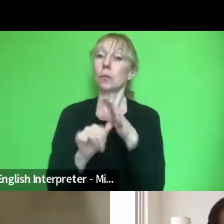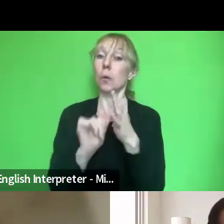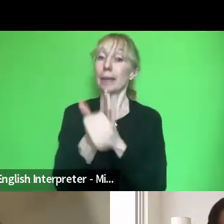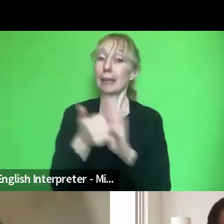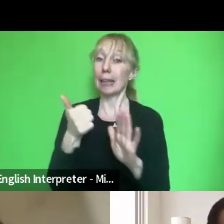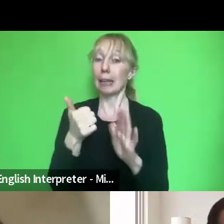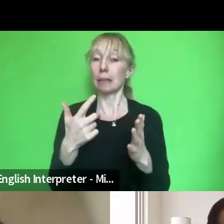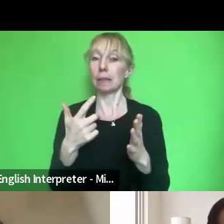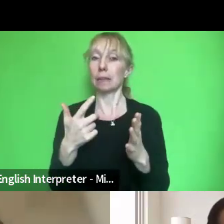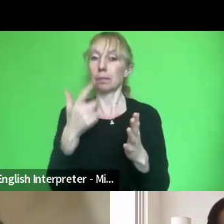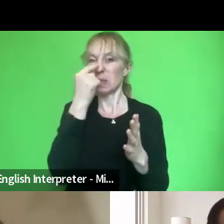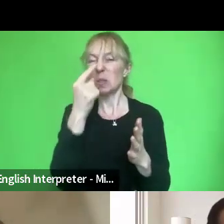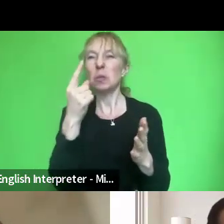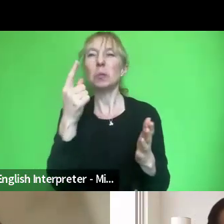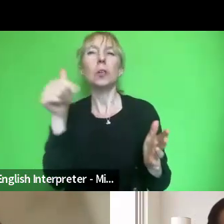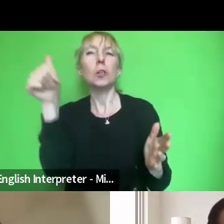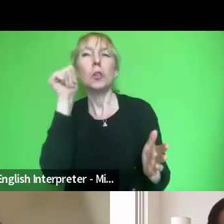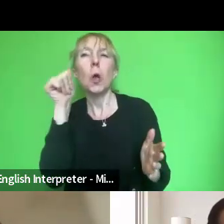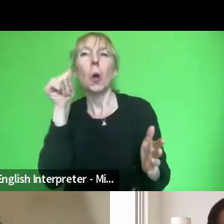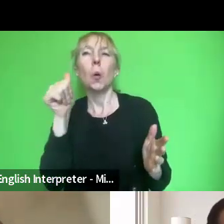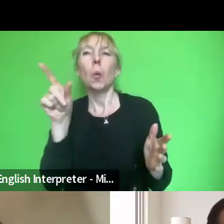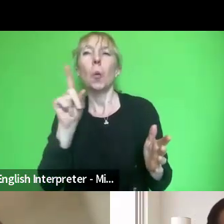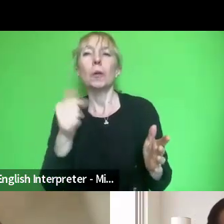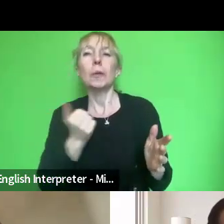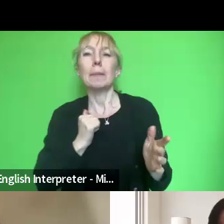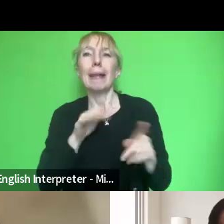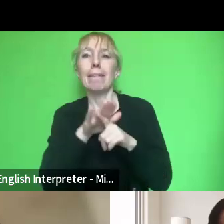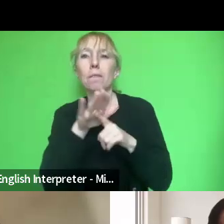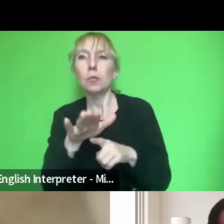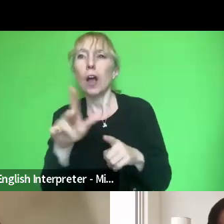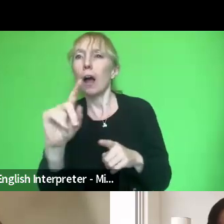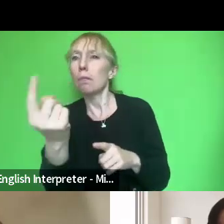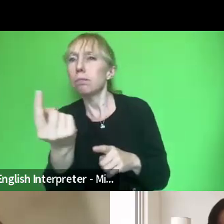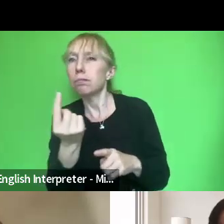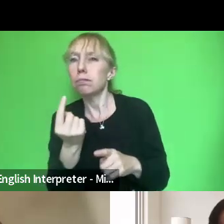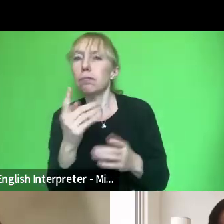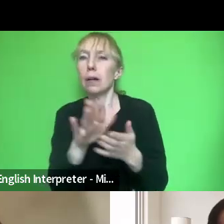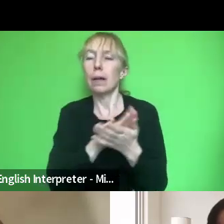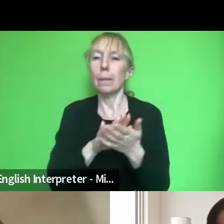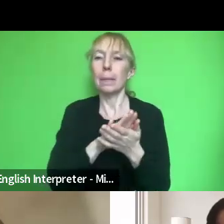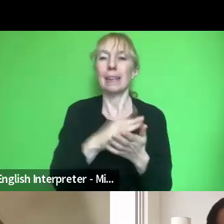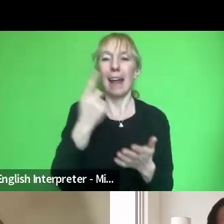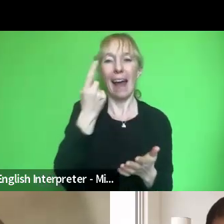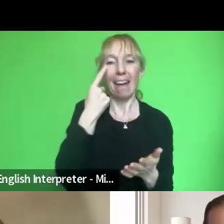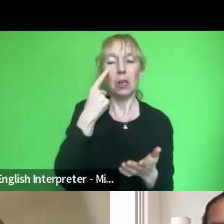to horizon scan and if you have the time, have a dig about in case law and see what you can find there as well,